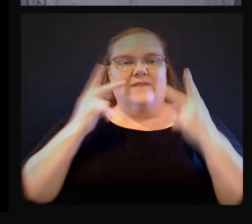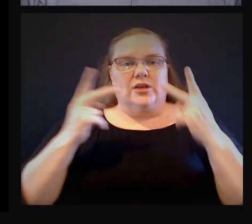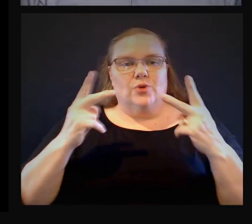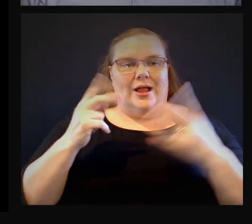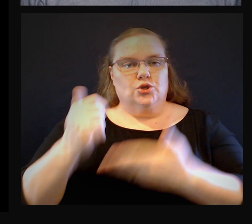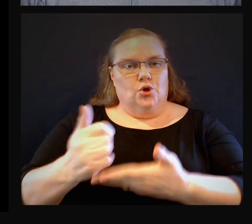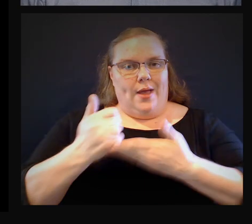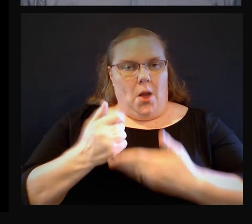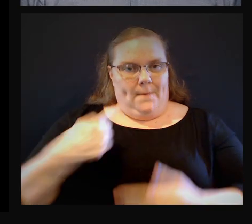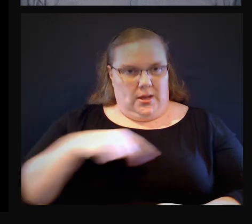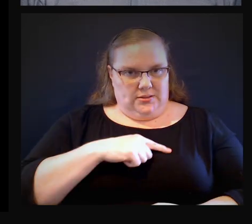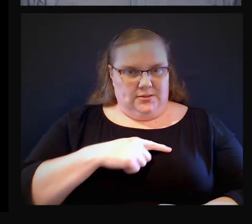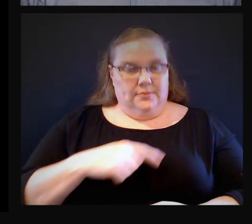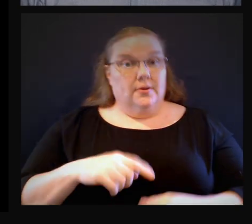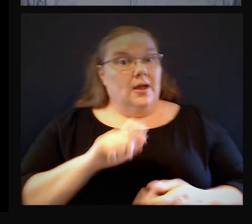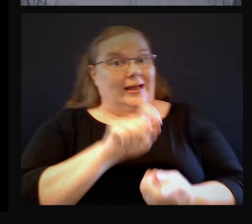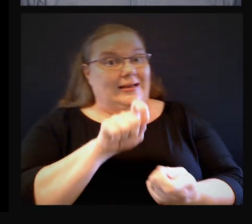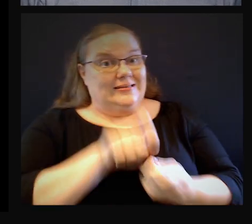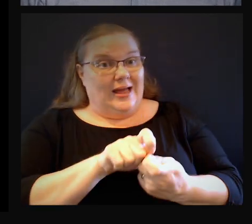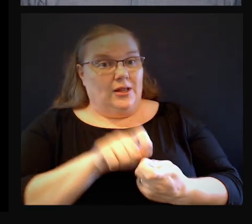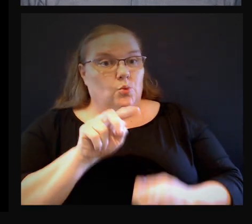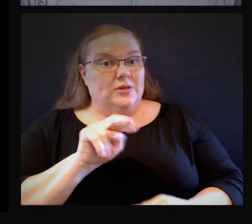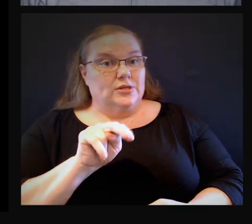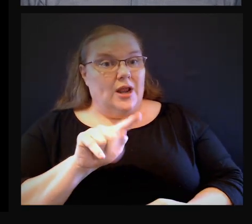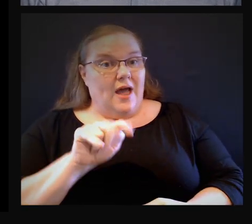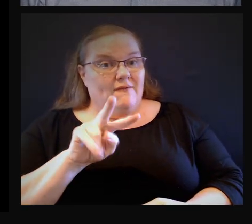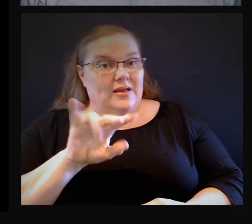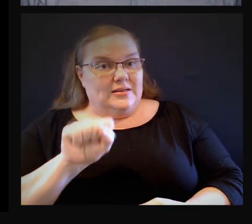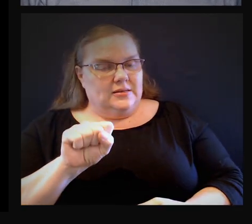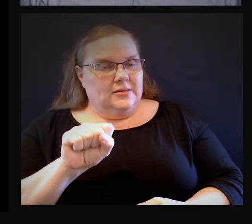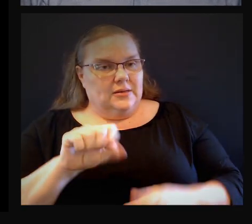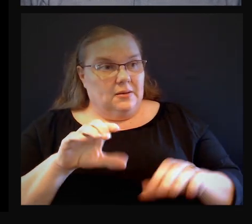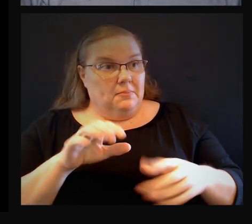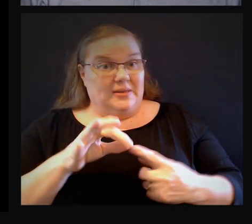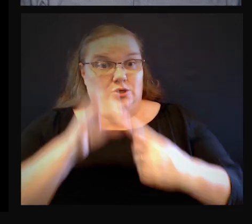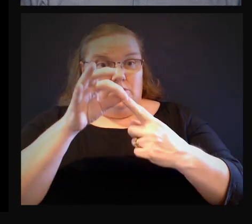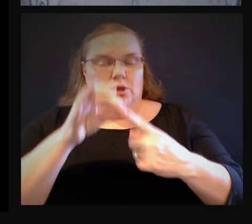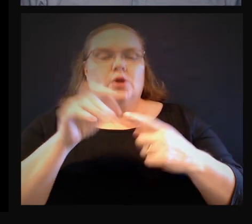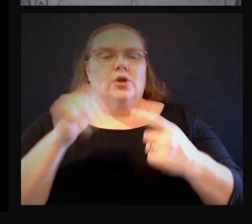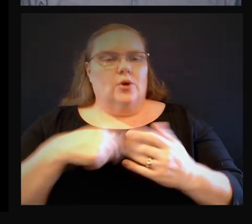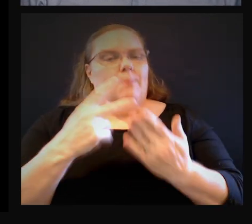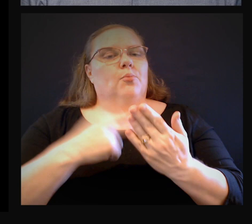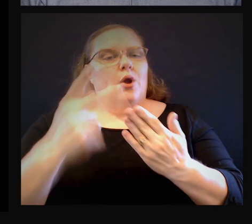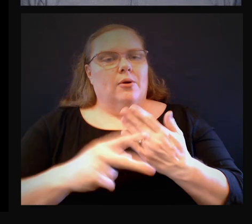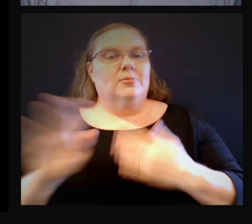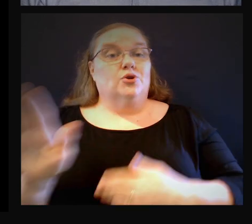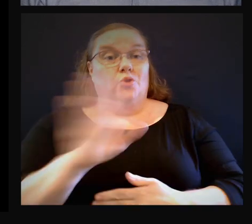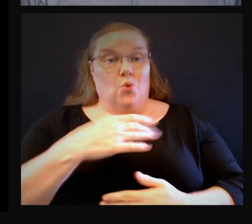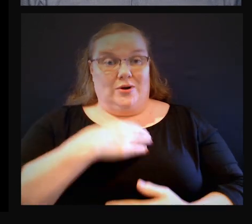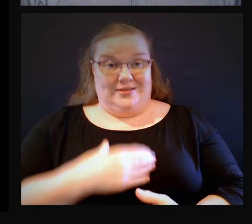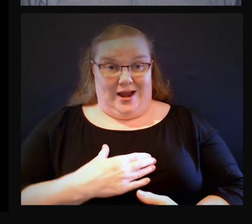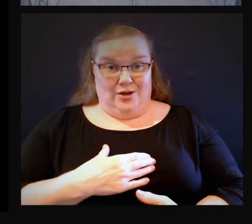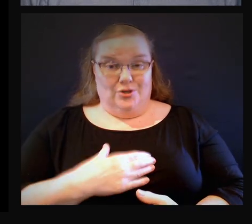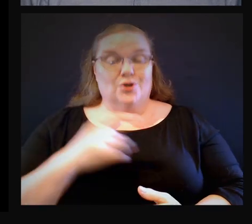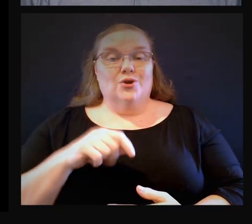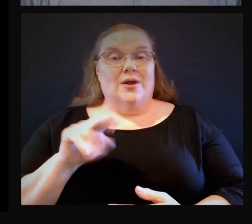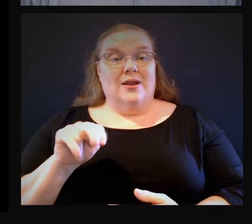Exactly. What makes Natvis unique is its ability to be programmed to your desires. You can make a Natvis file,